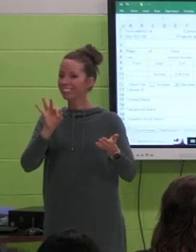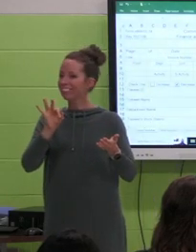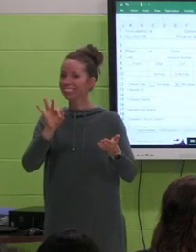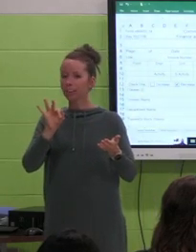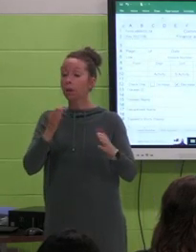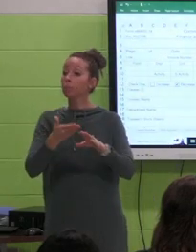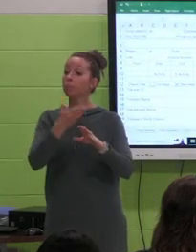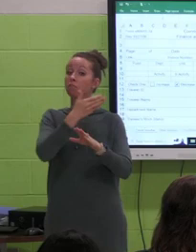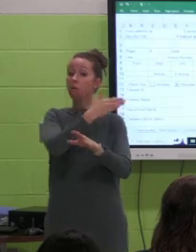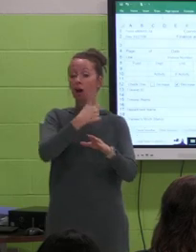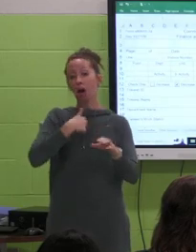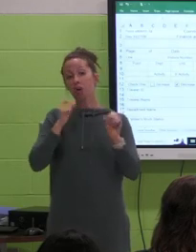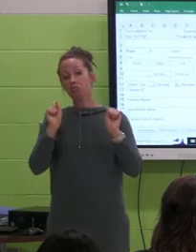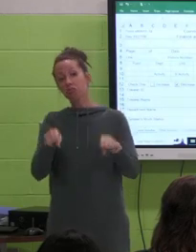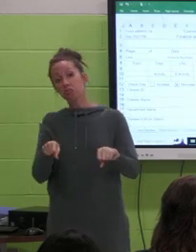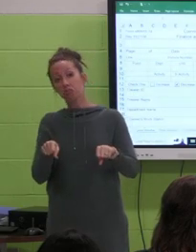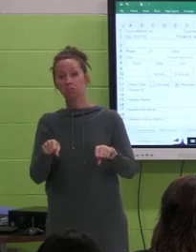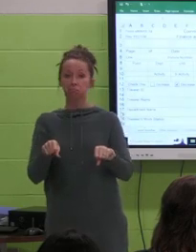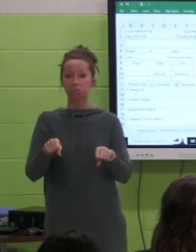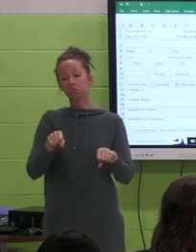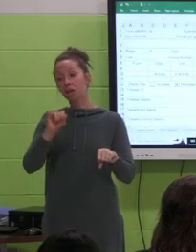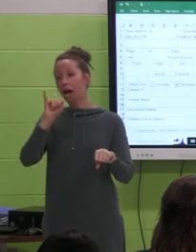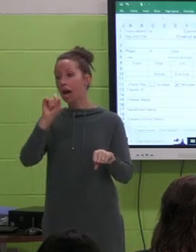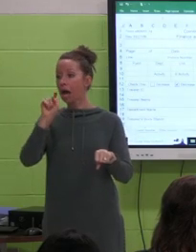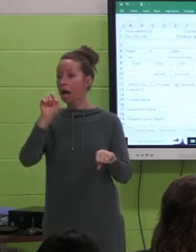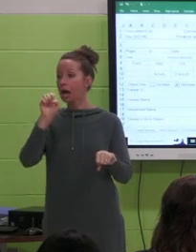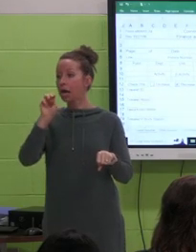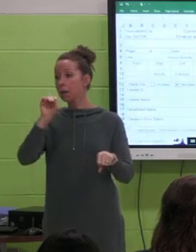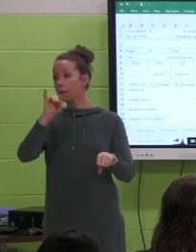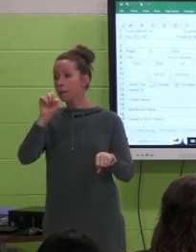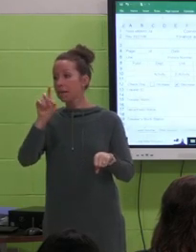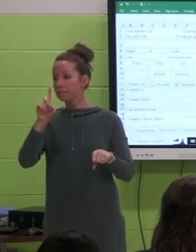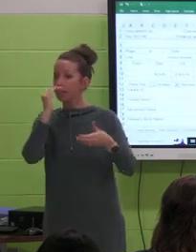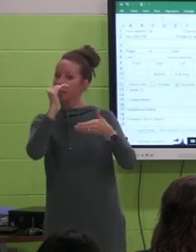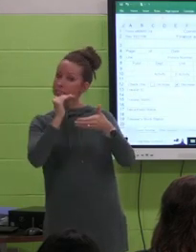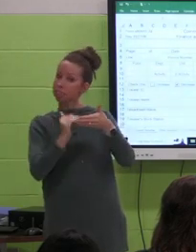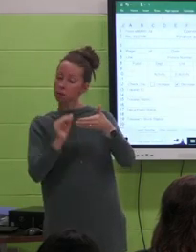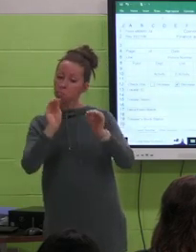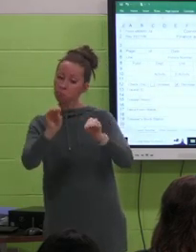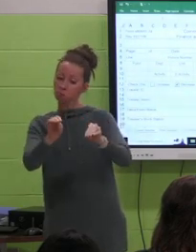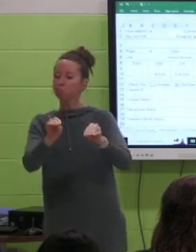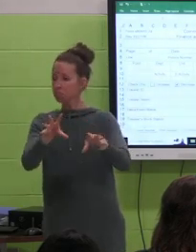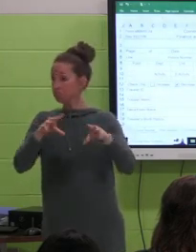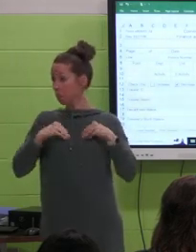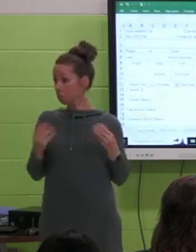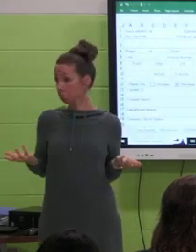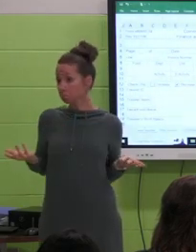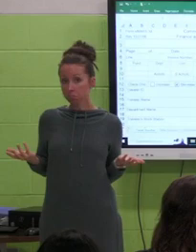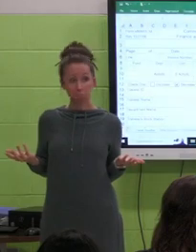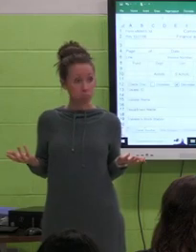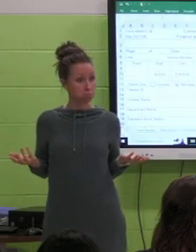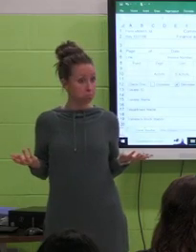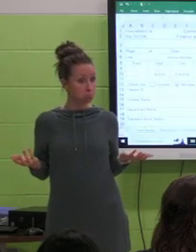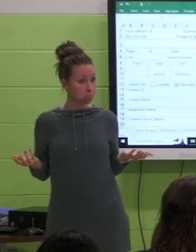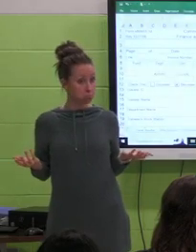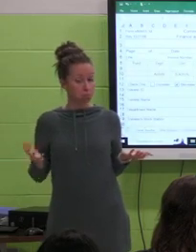before I could just put that itemized list and that was accepted as a quote so like we we have